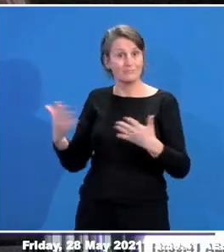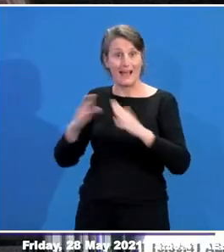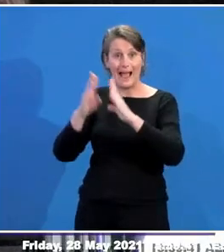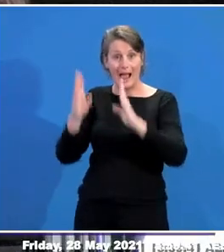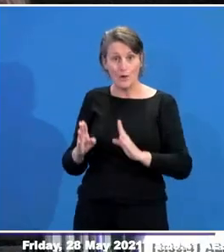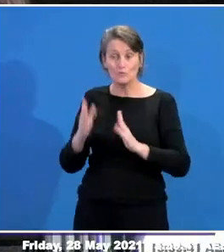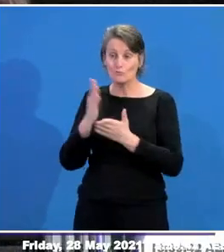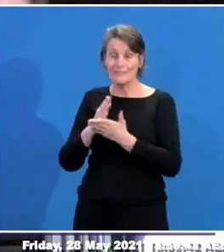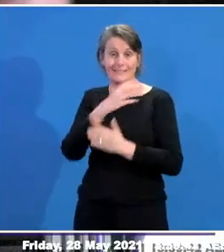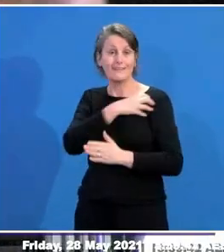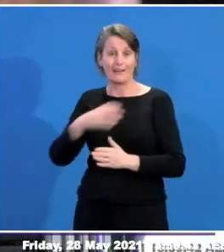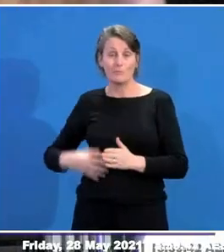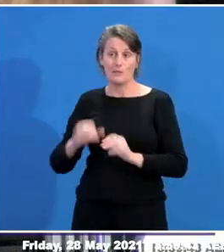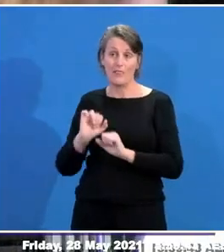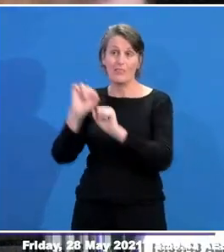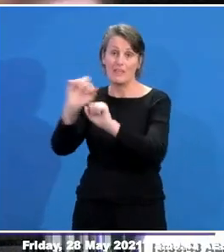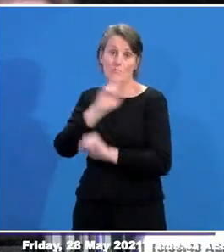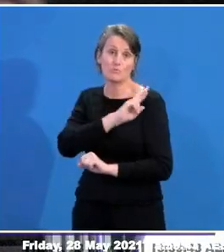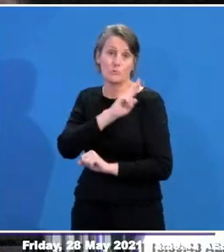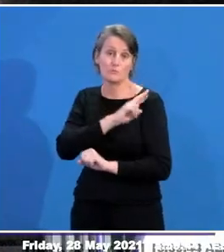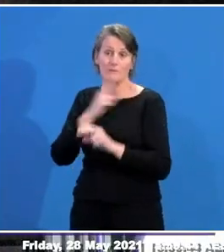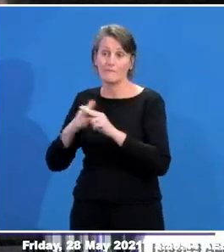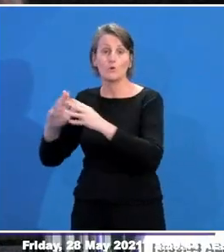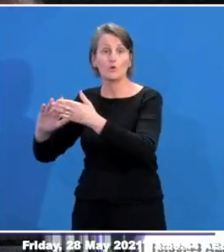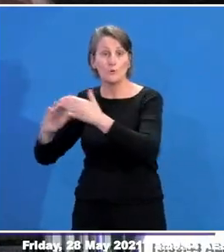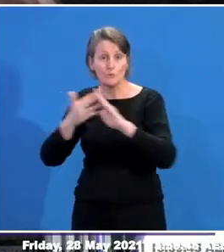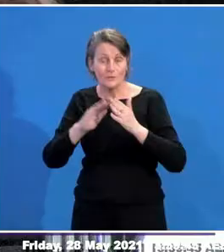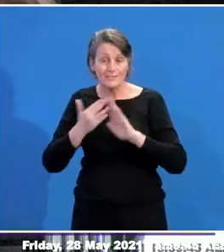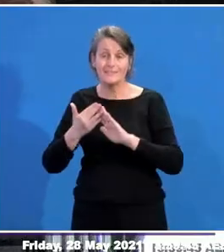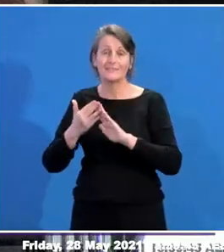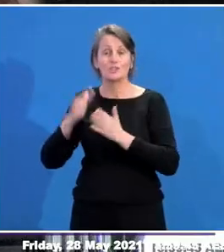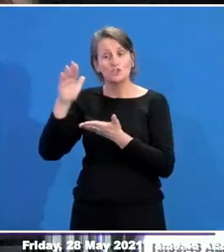Governments who are responsible for community and social and public housing.